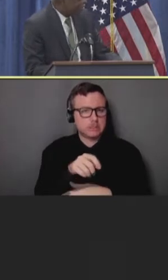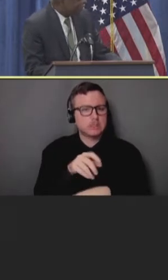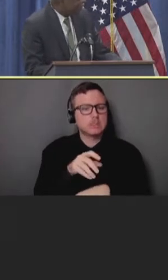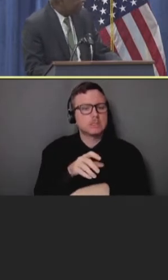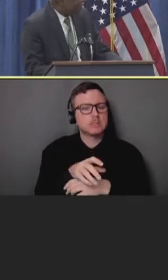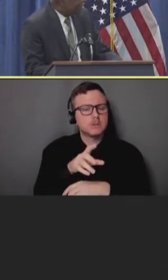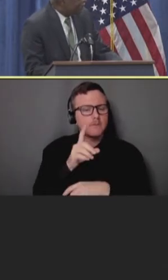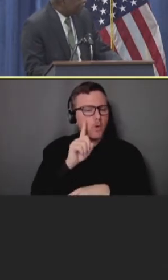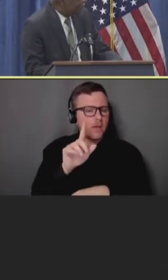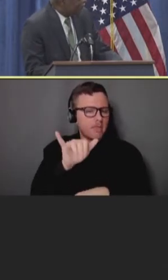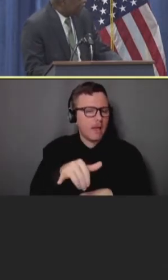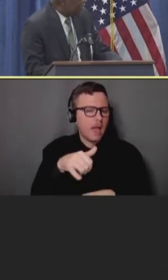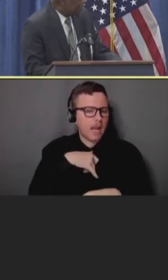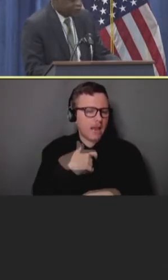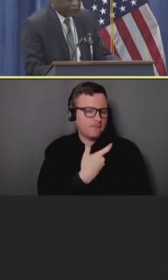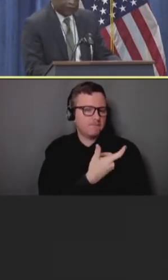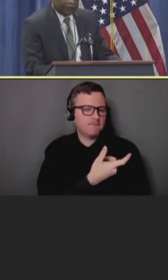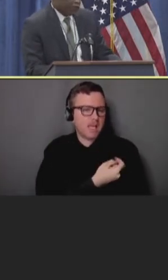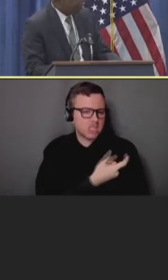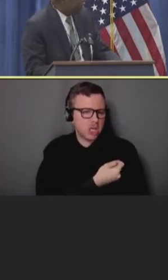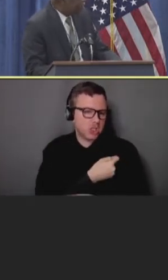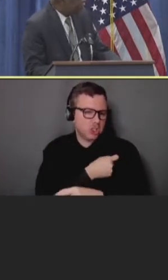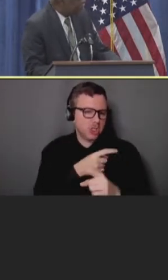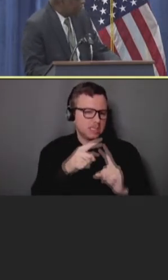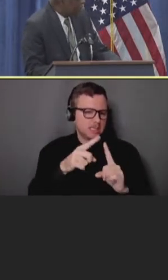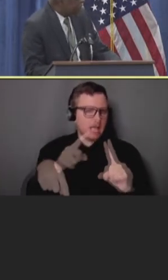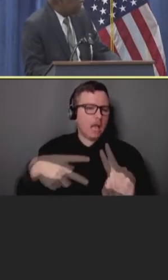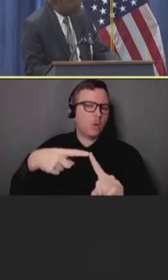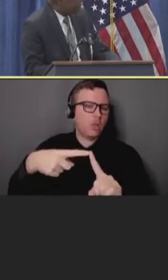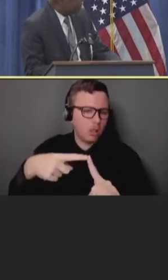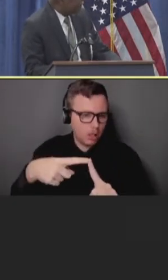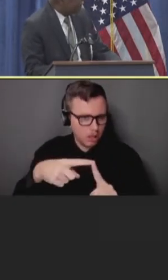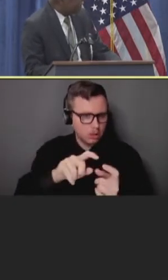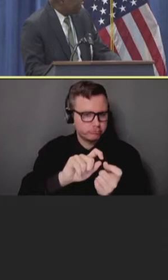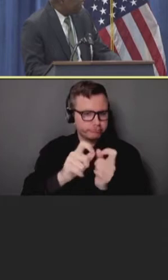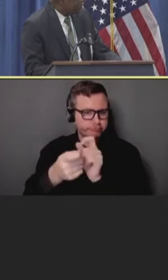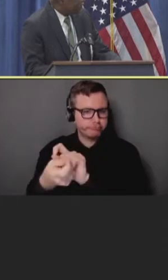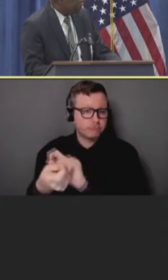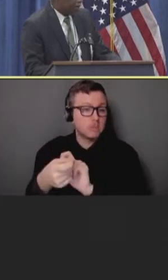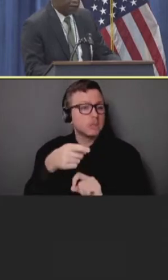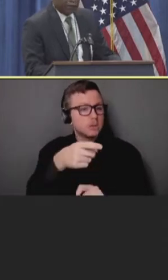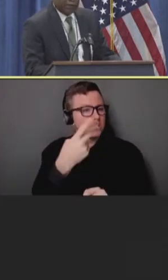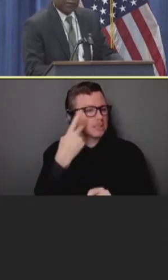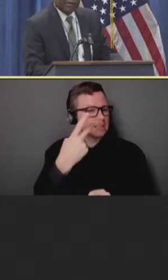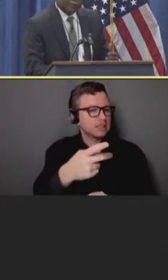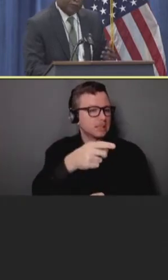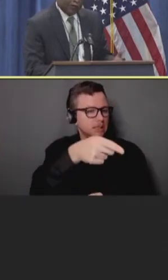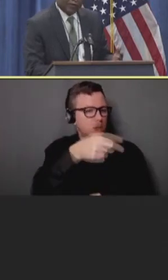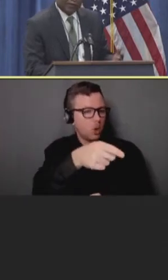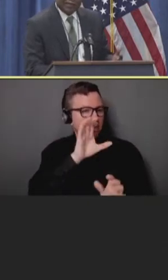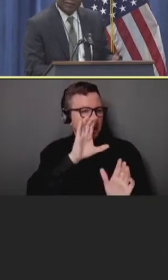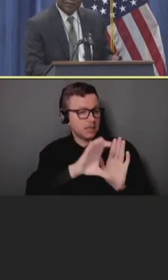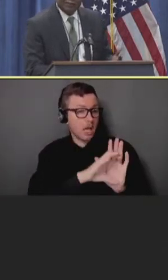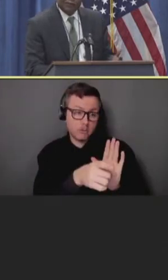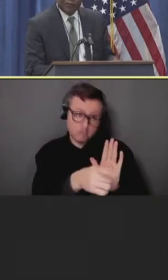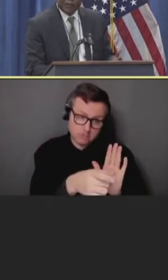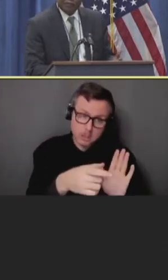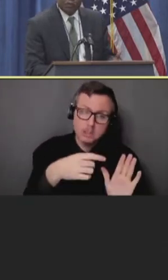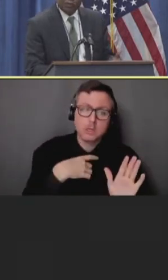And so that's kind of described here in this diagram. That's very -- again, very important